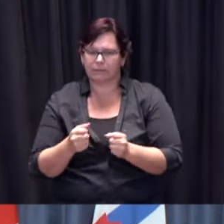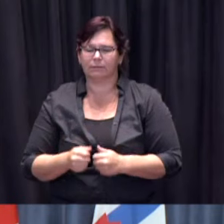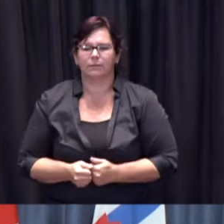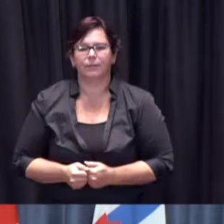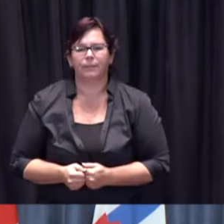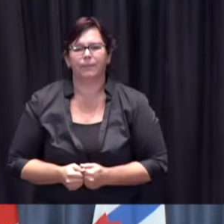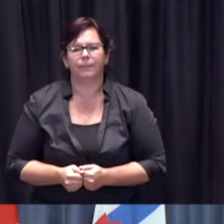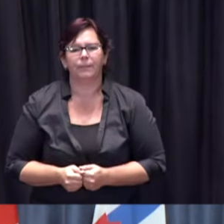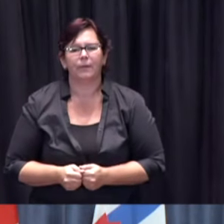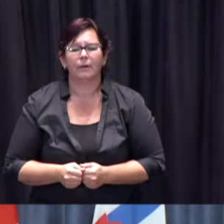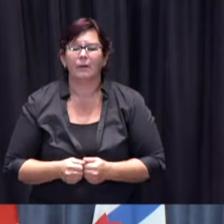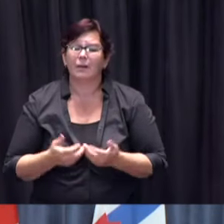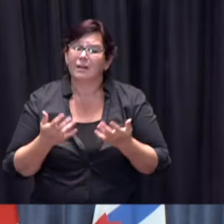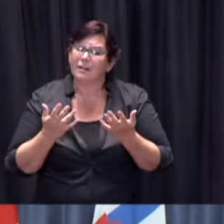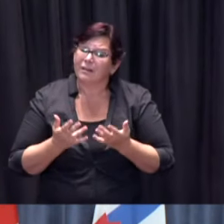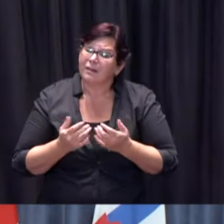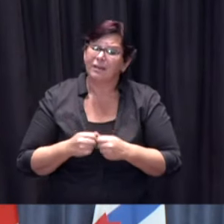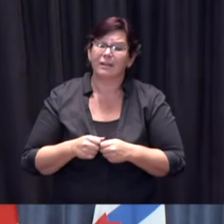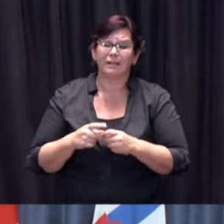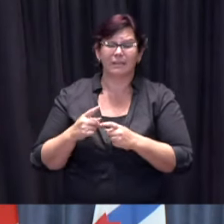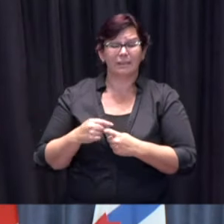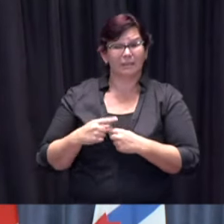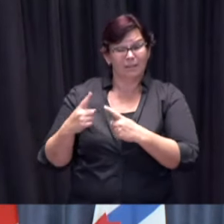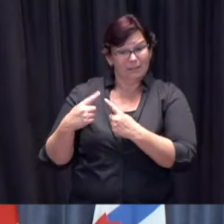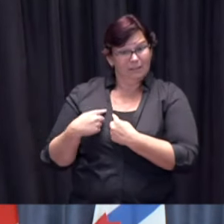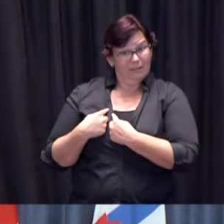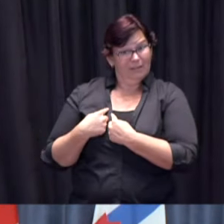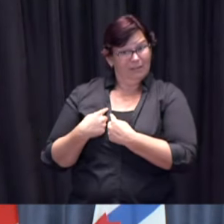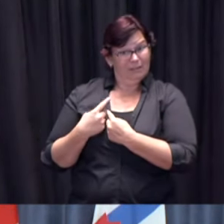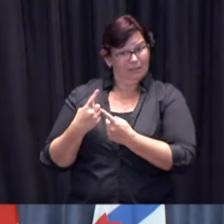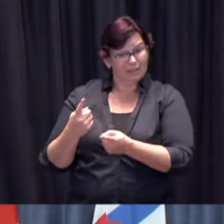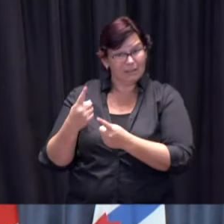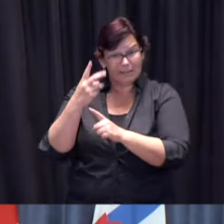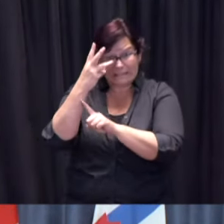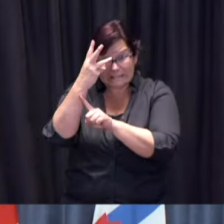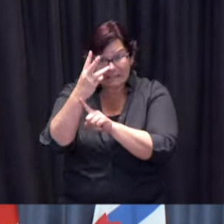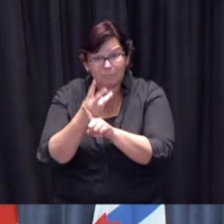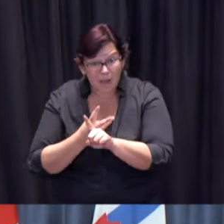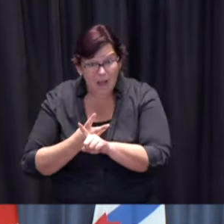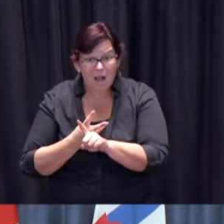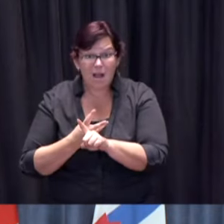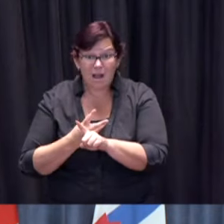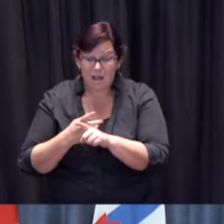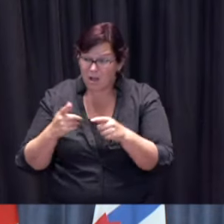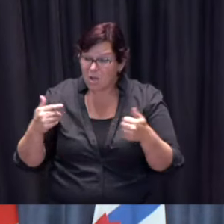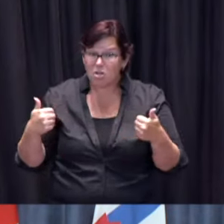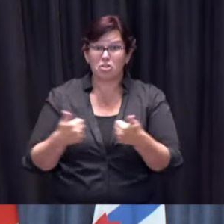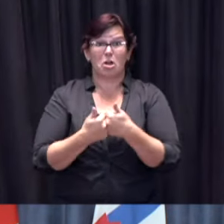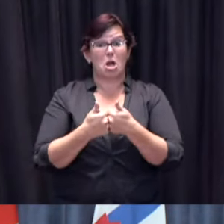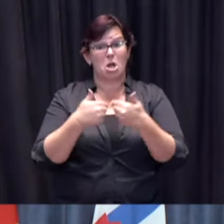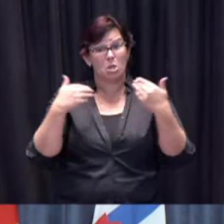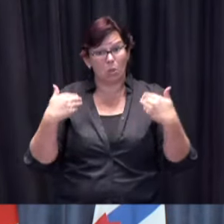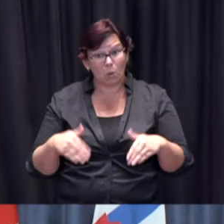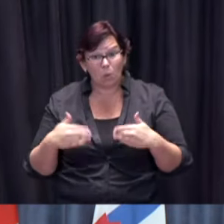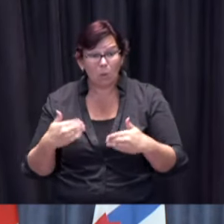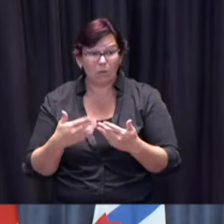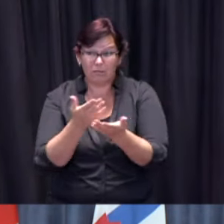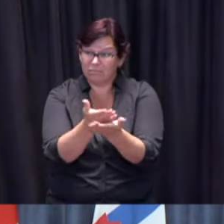challenging time more than 6 months in fact and to the residents of our city, you've been through a lot. You stayed home when we asked you to.